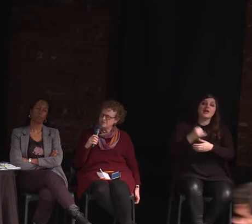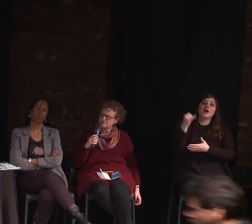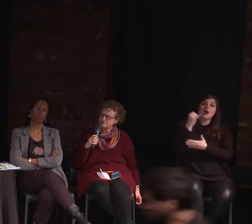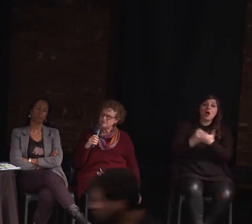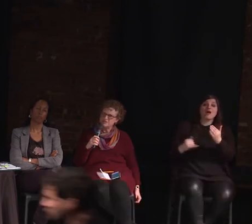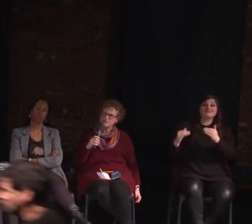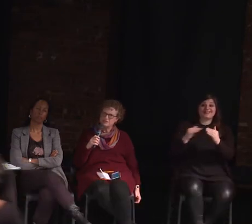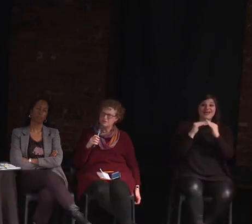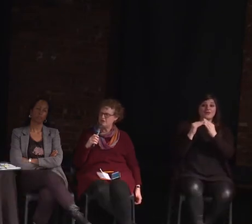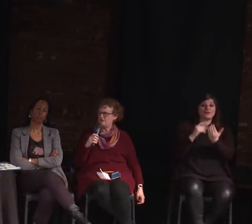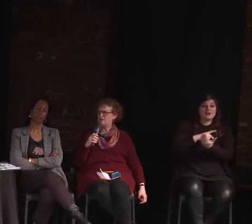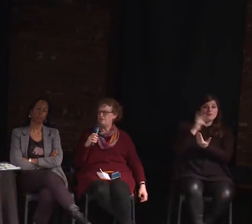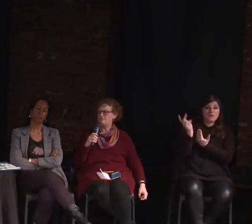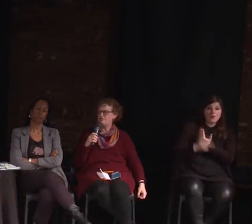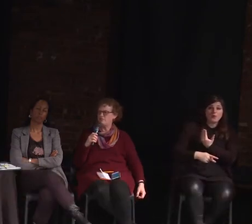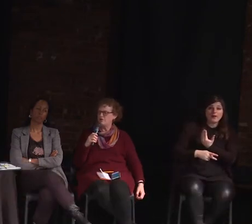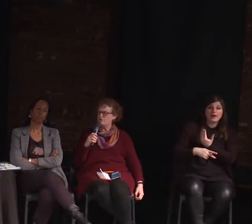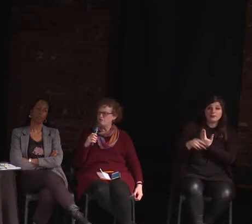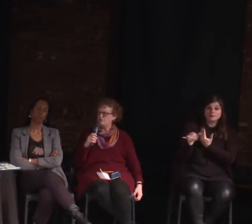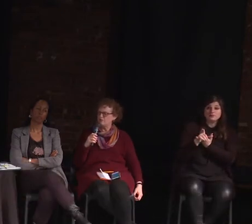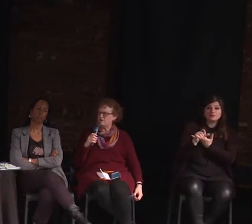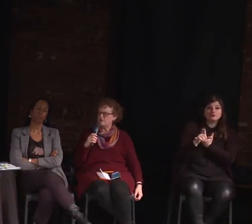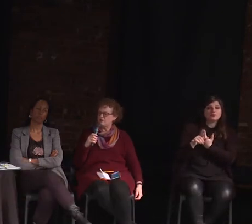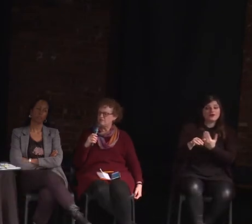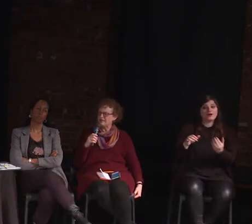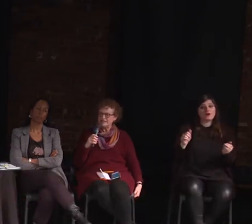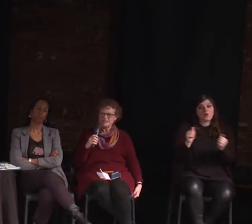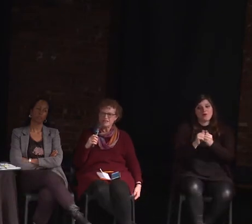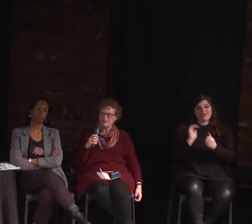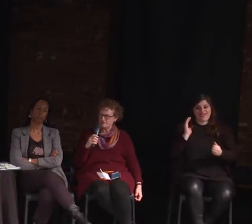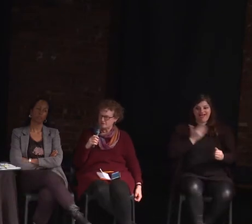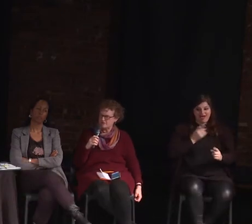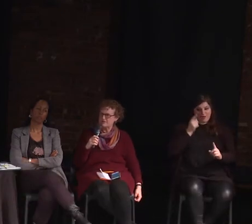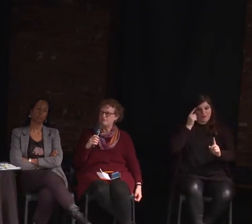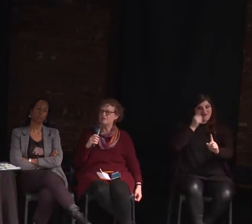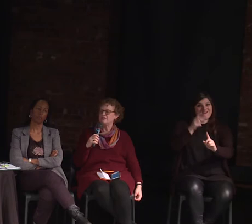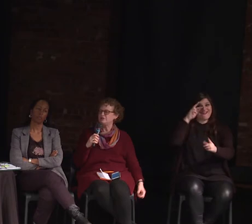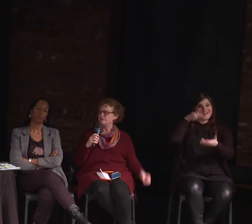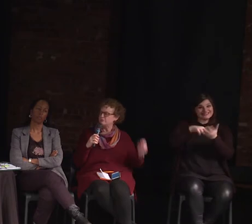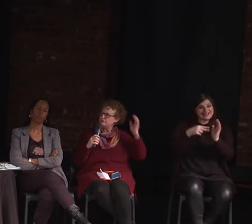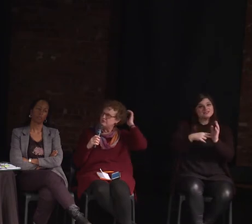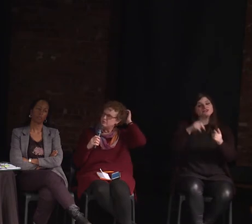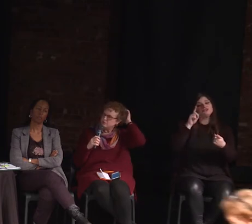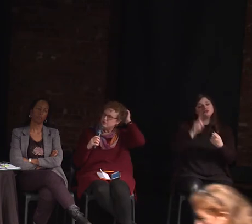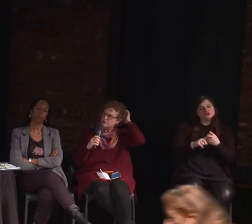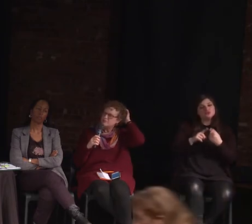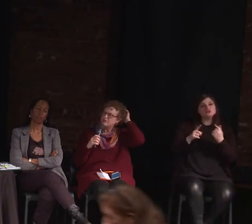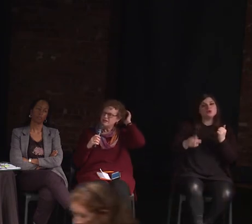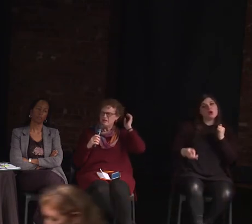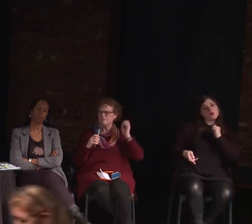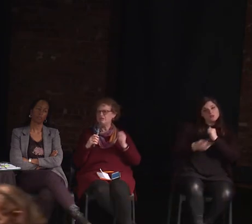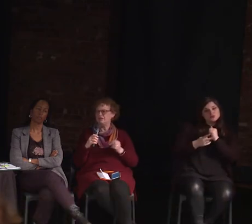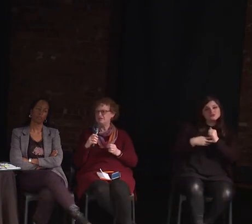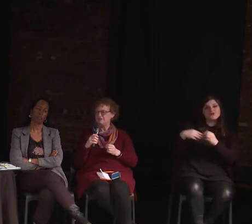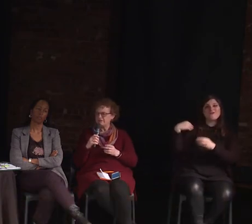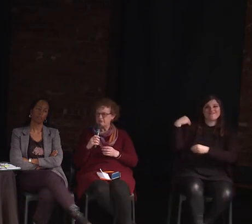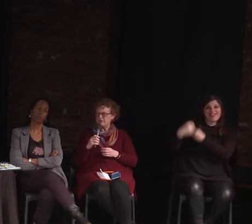started to serve legacy theaters that wanted to improve their work, but realized very quickly